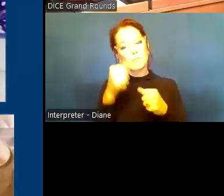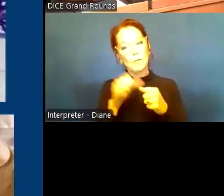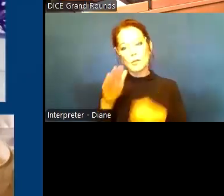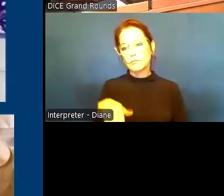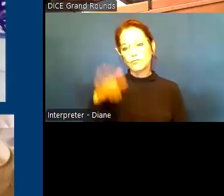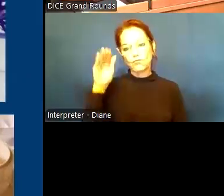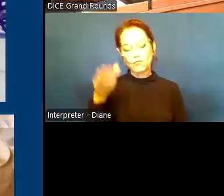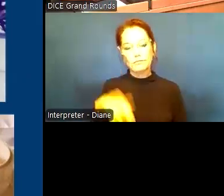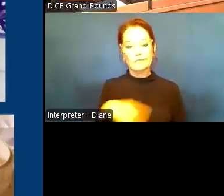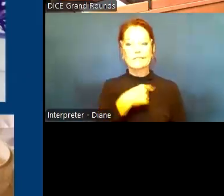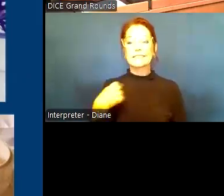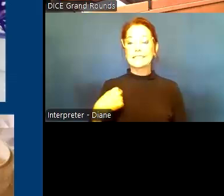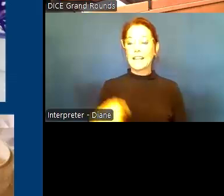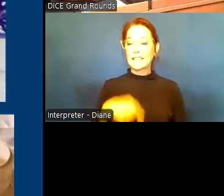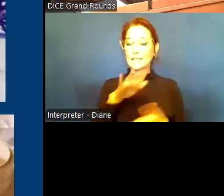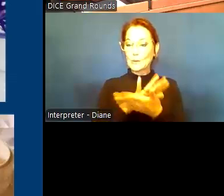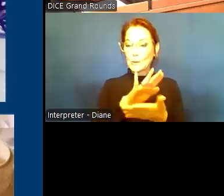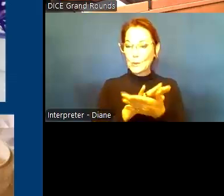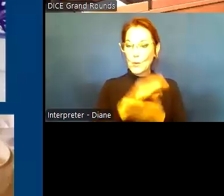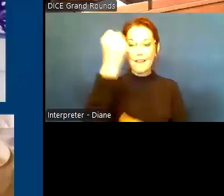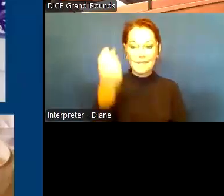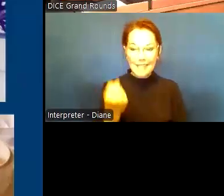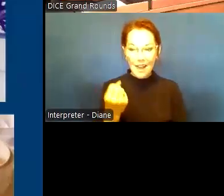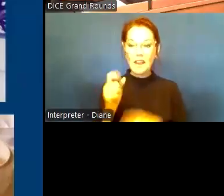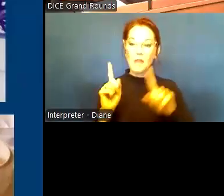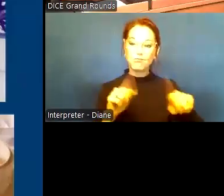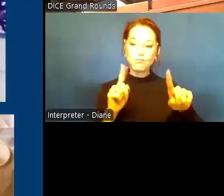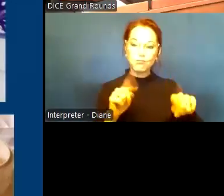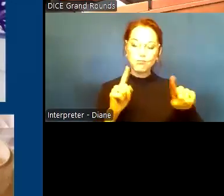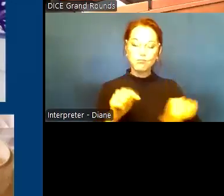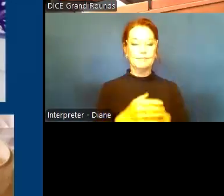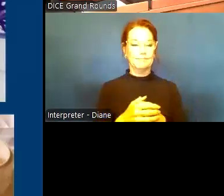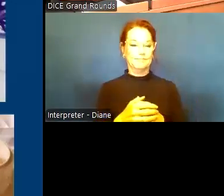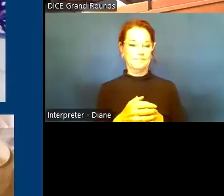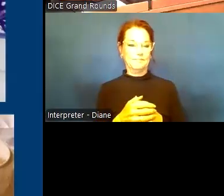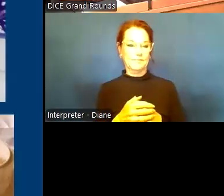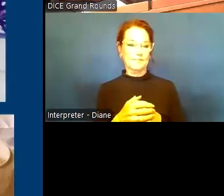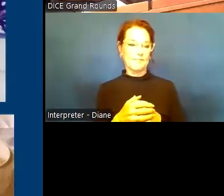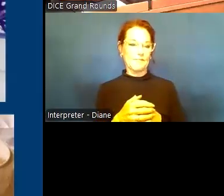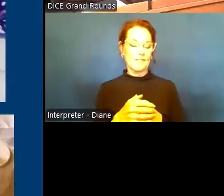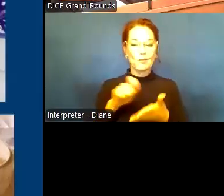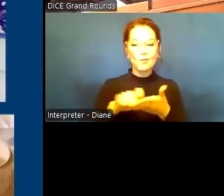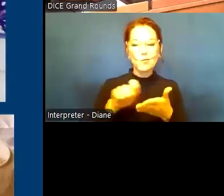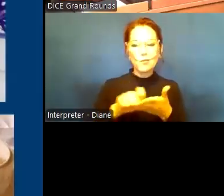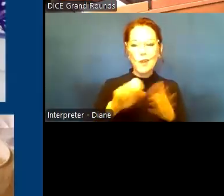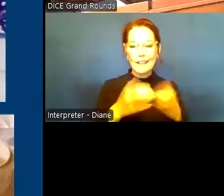Chinese School on on Saturdays and um doing like calligraphy classes or traditional Chinese dances